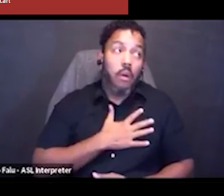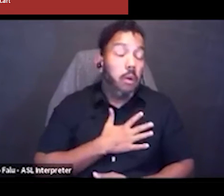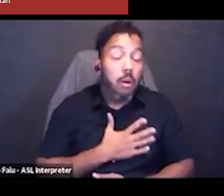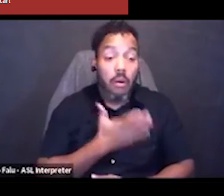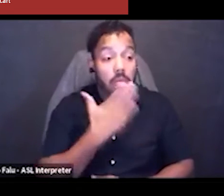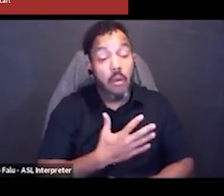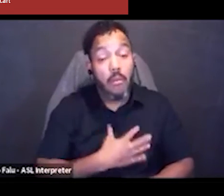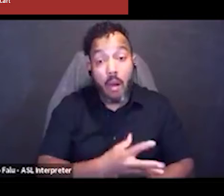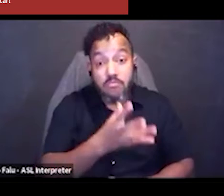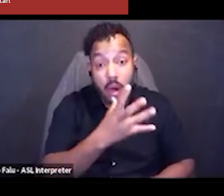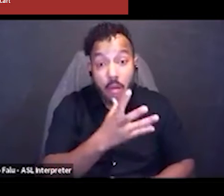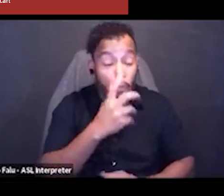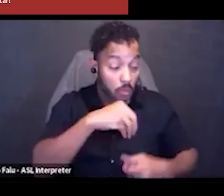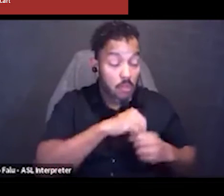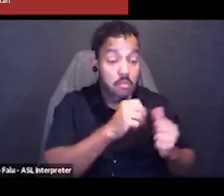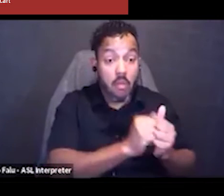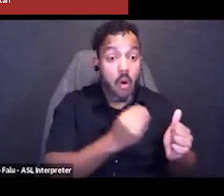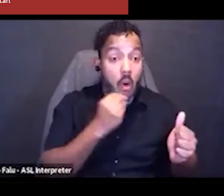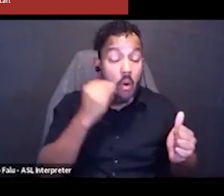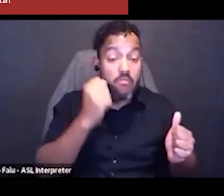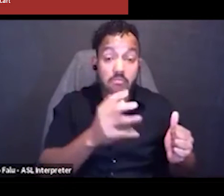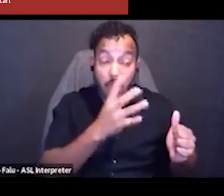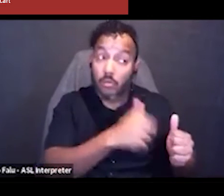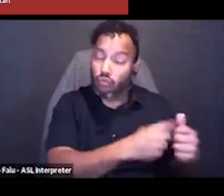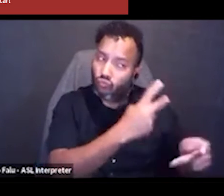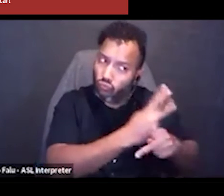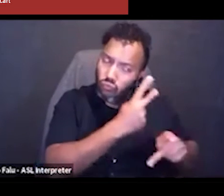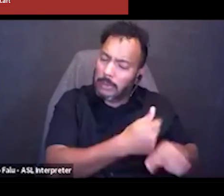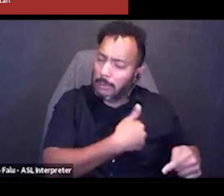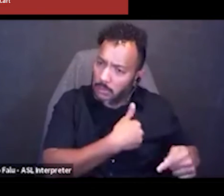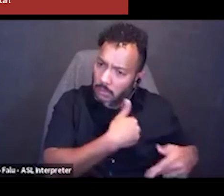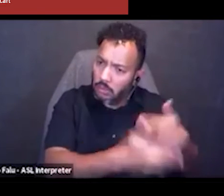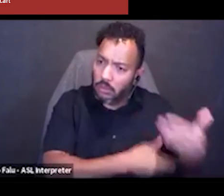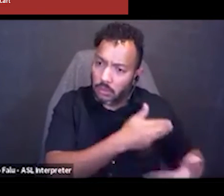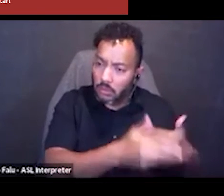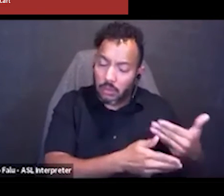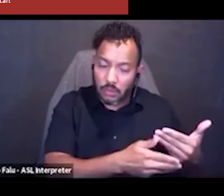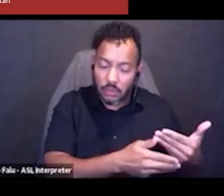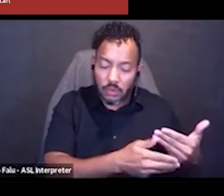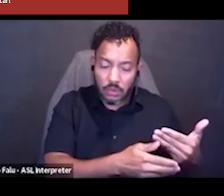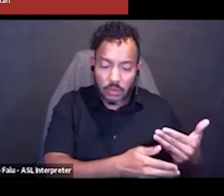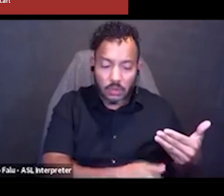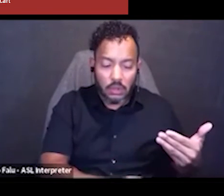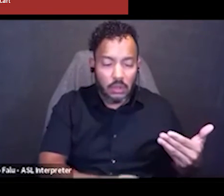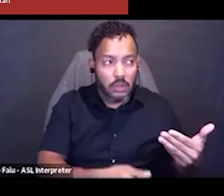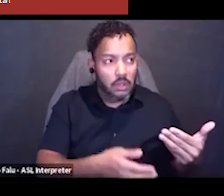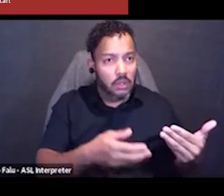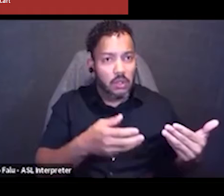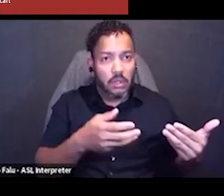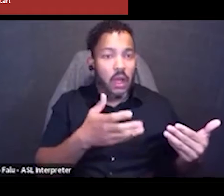because if I had an outside aide, I don't know who they are around when they would come